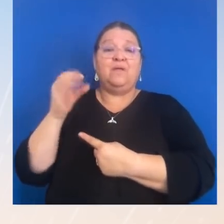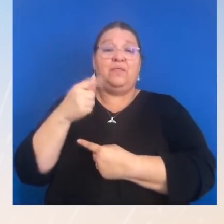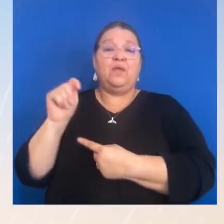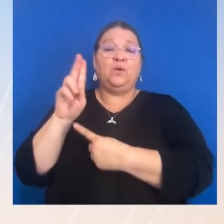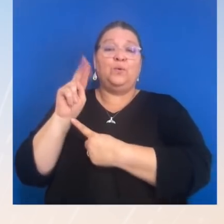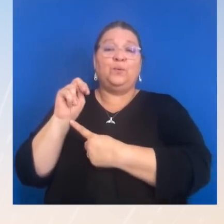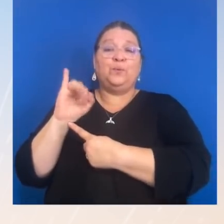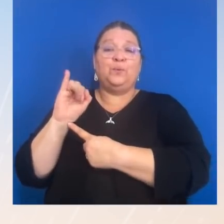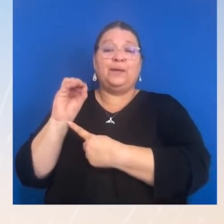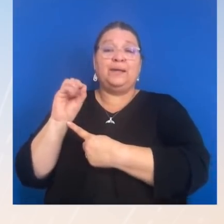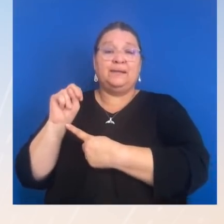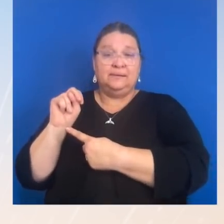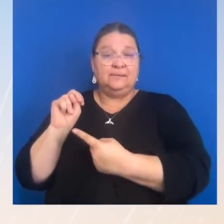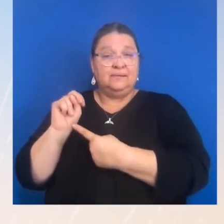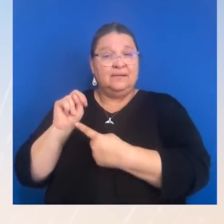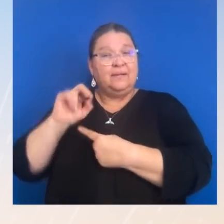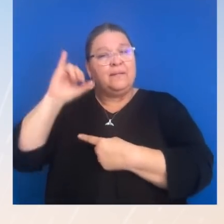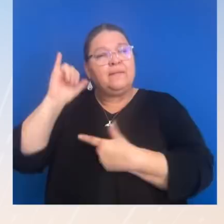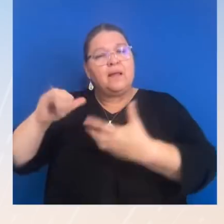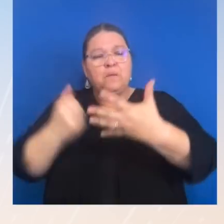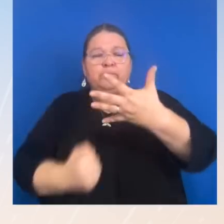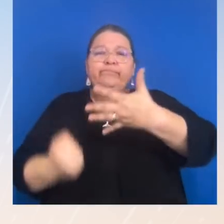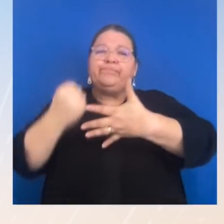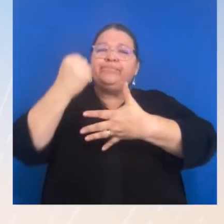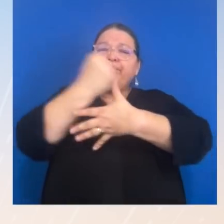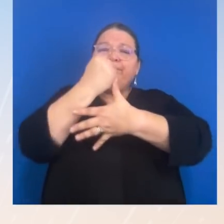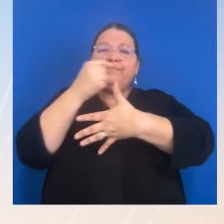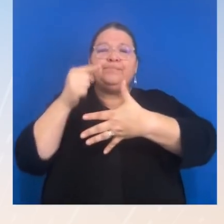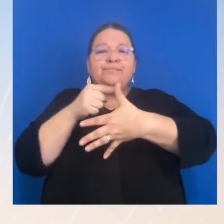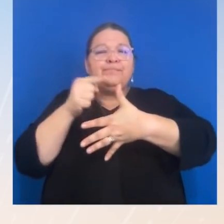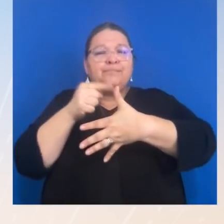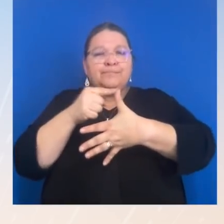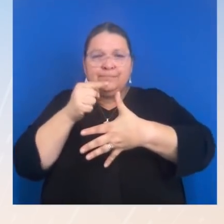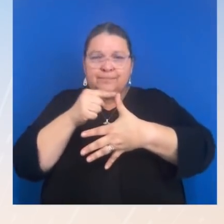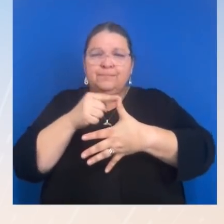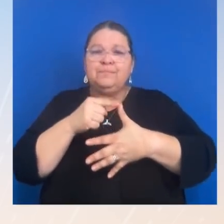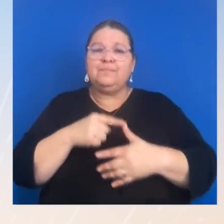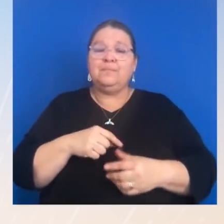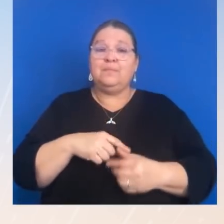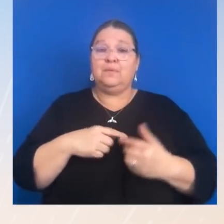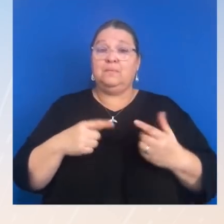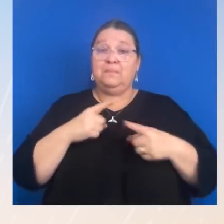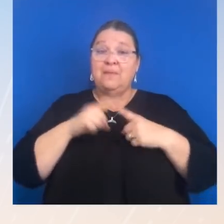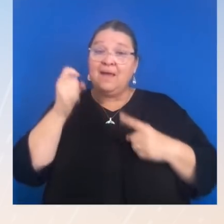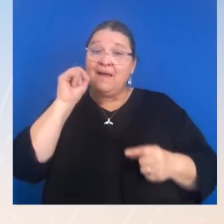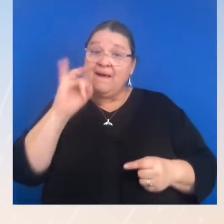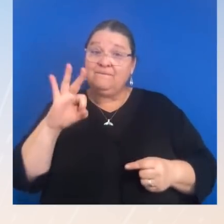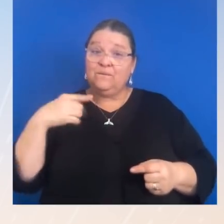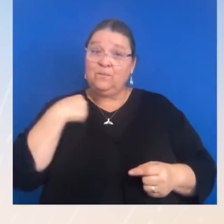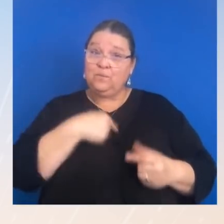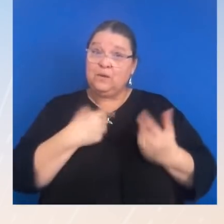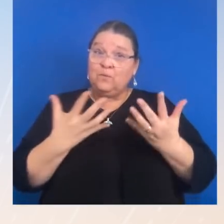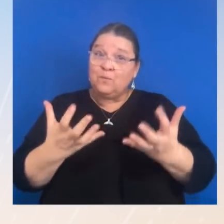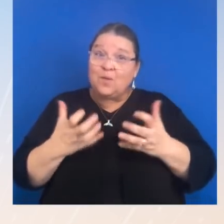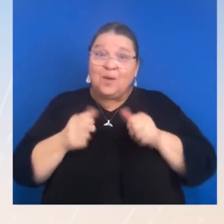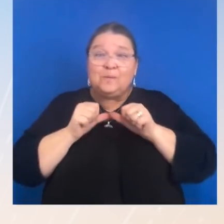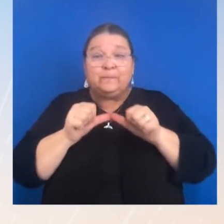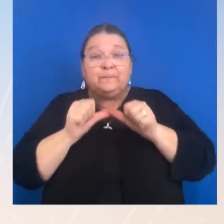But in terms of the strength and stability of the economy, we do feel we are -- continue to be positioned well to deal with the challenges ahead. Go ahead.